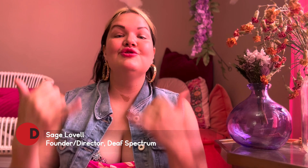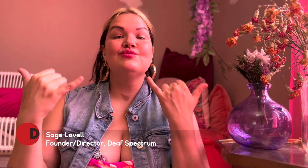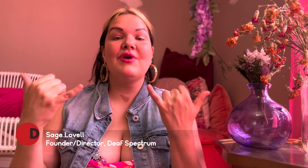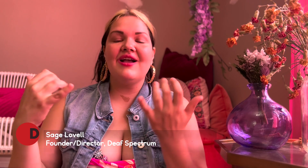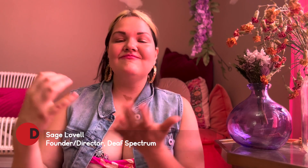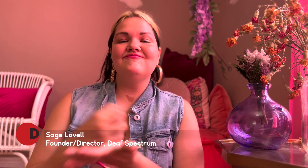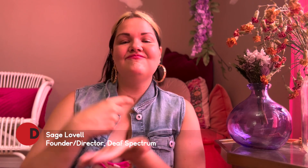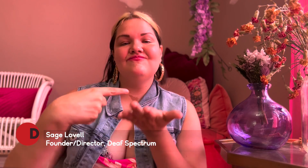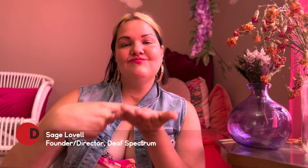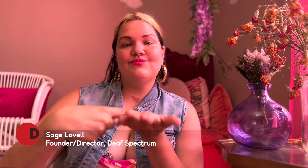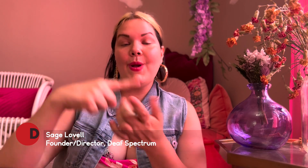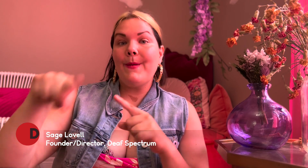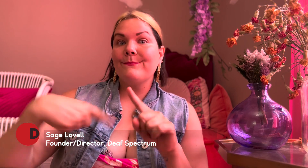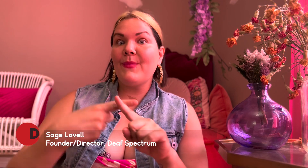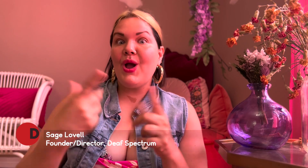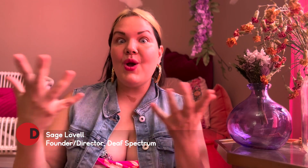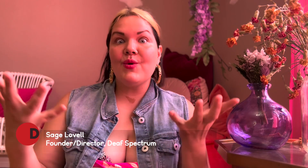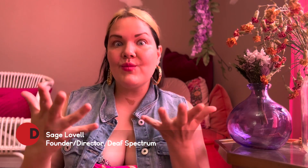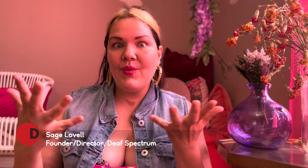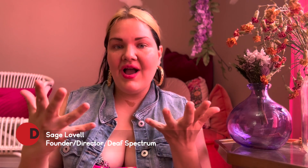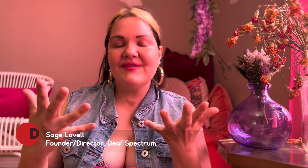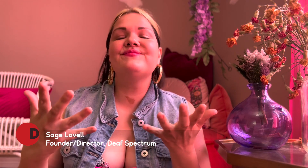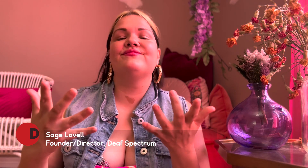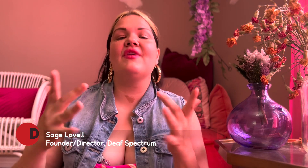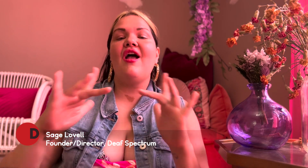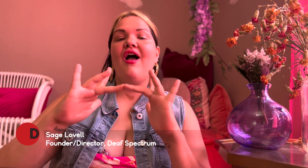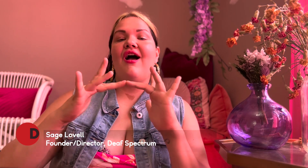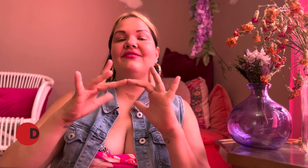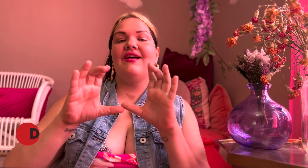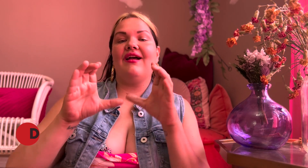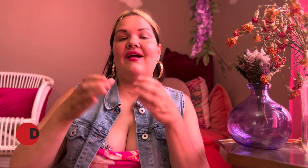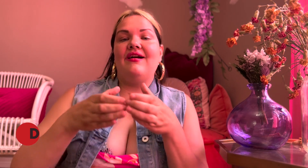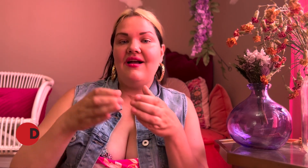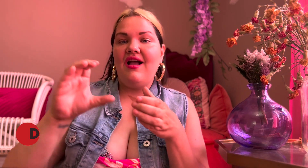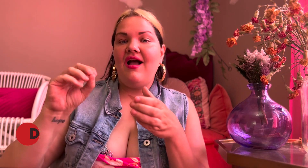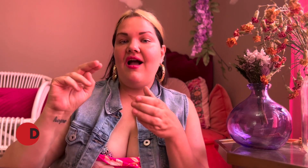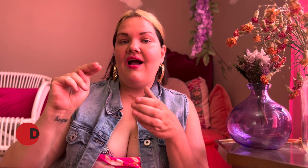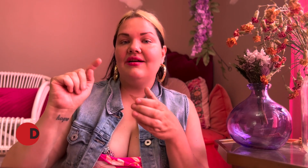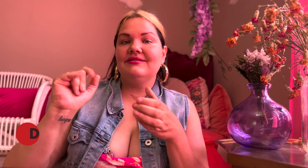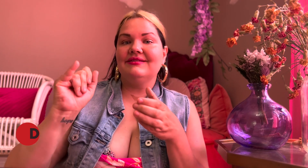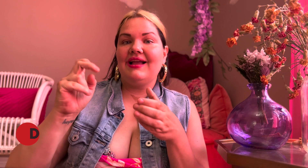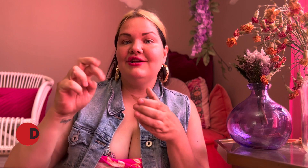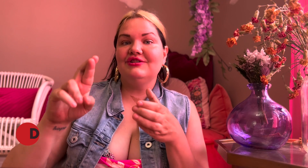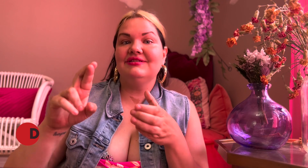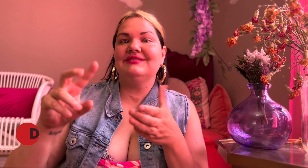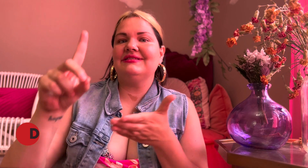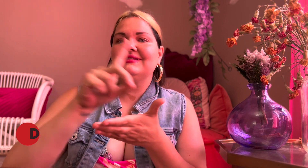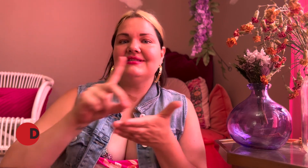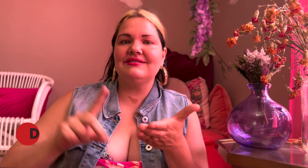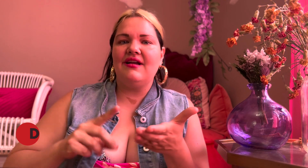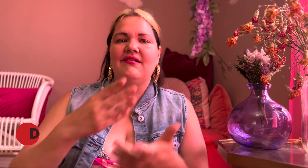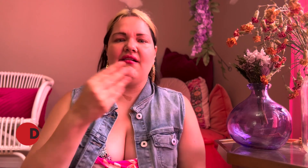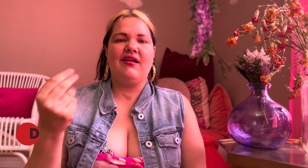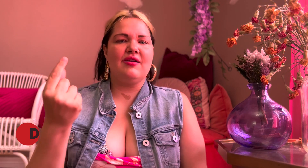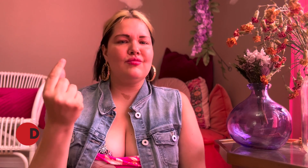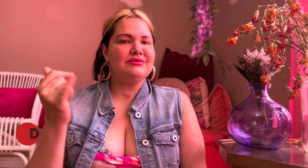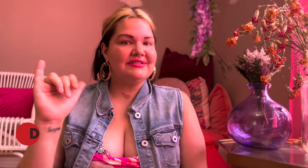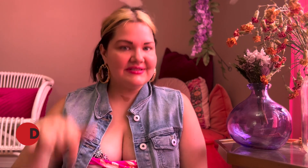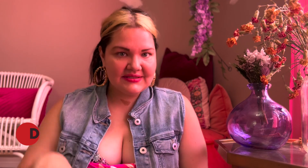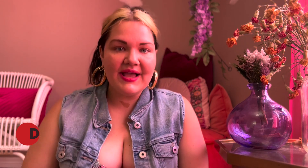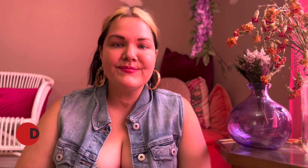Today we will discuss online container design and what it is.